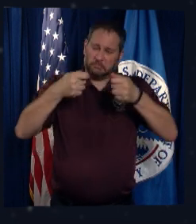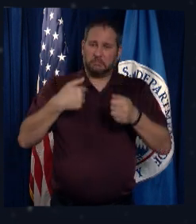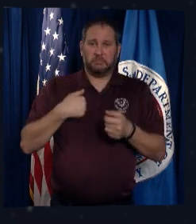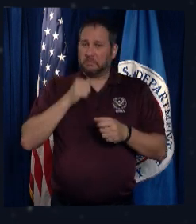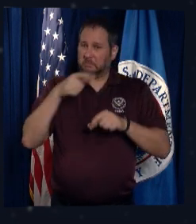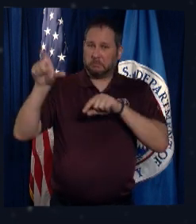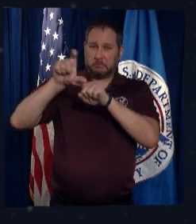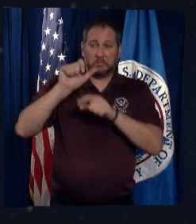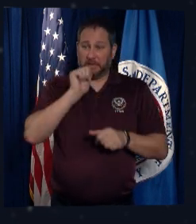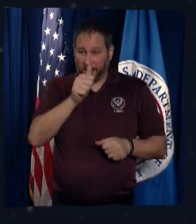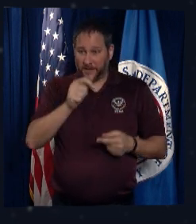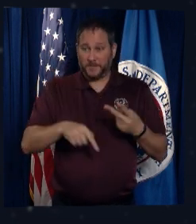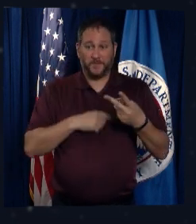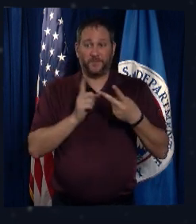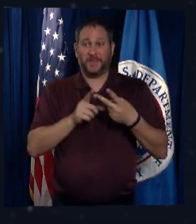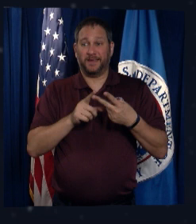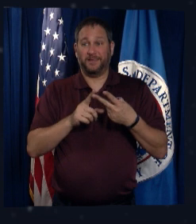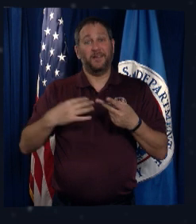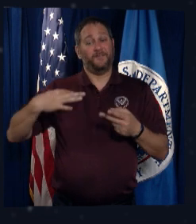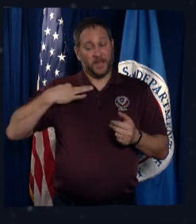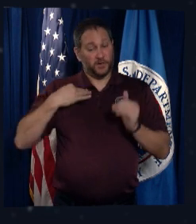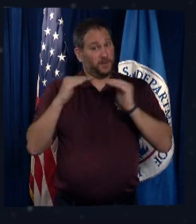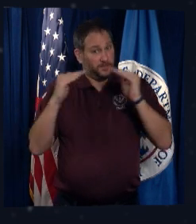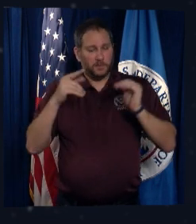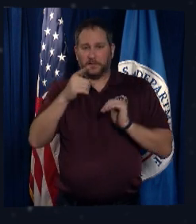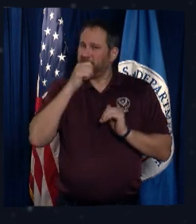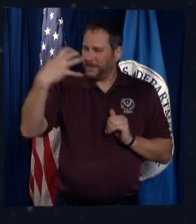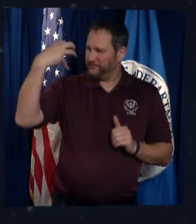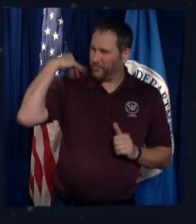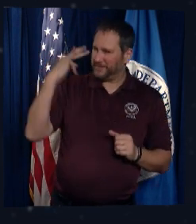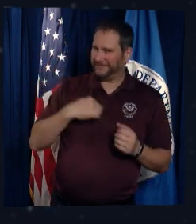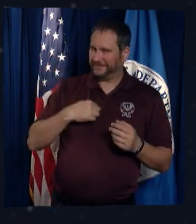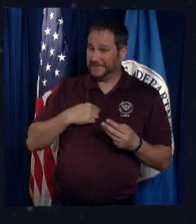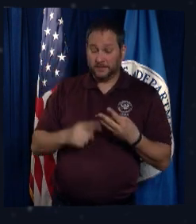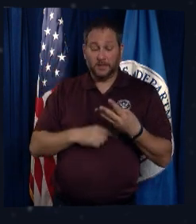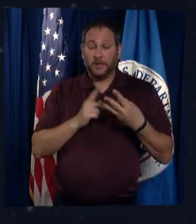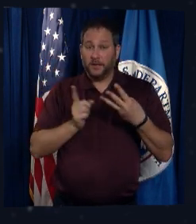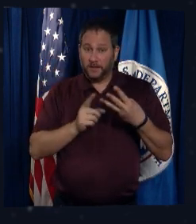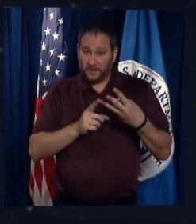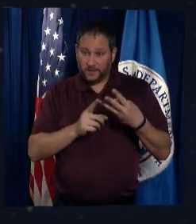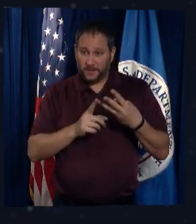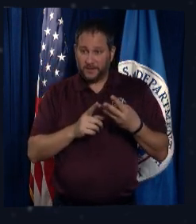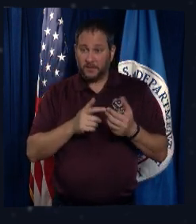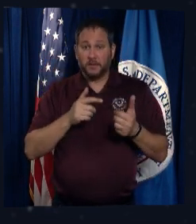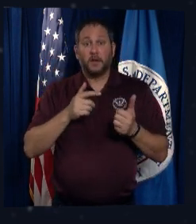competitor what to do. And fourth, we are all competitors. It's time to help